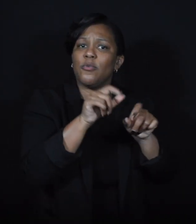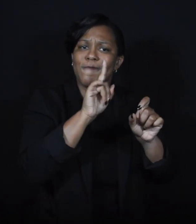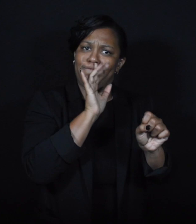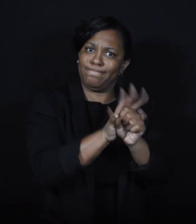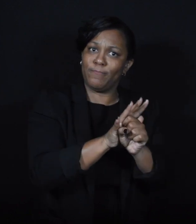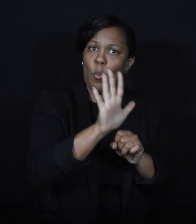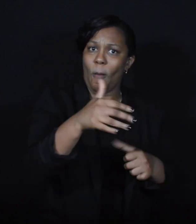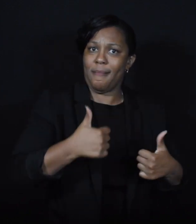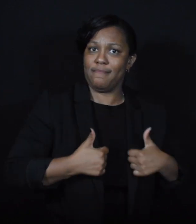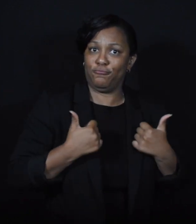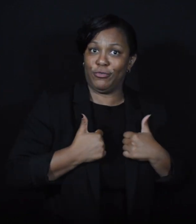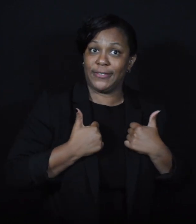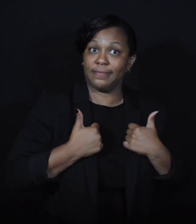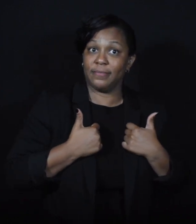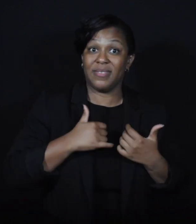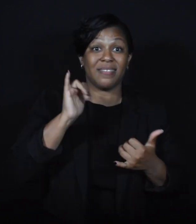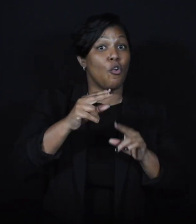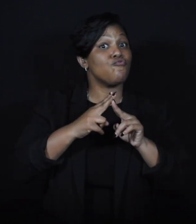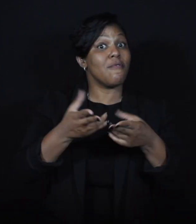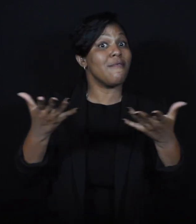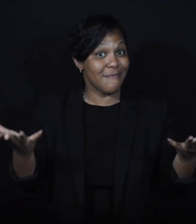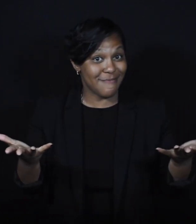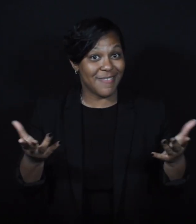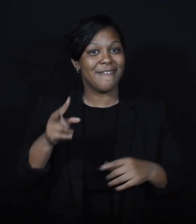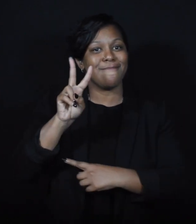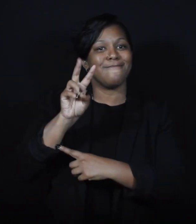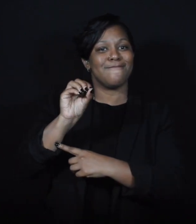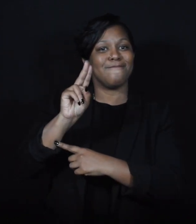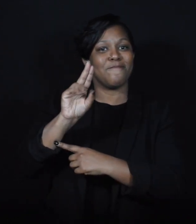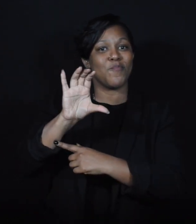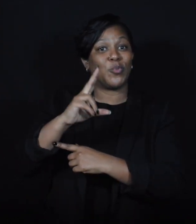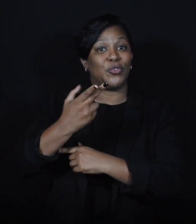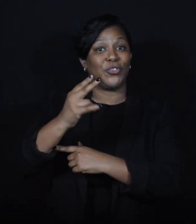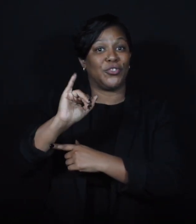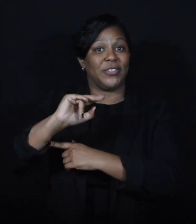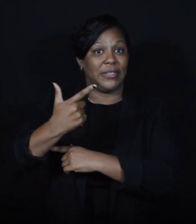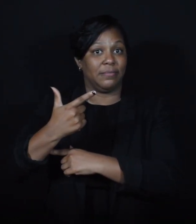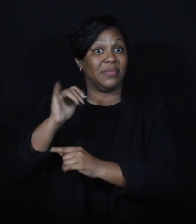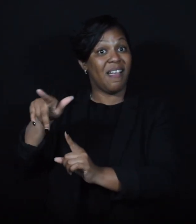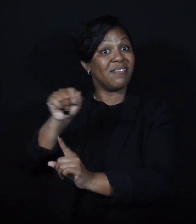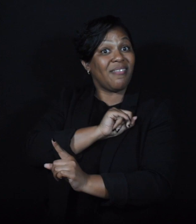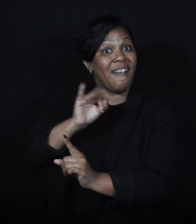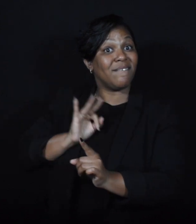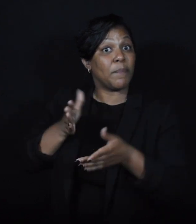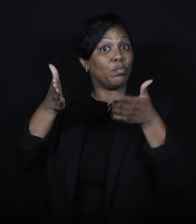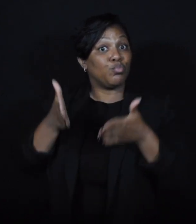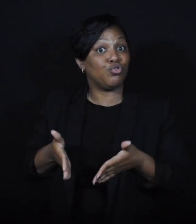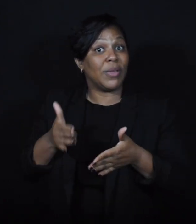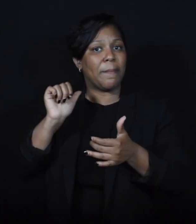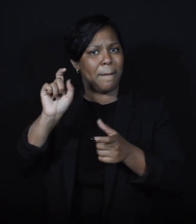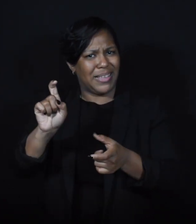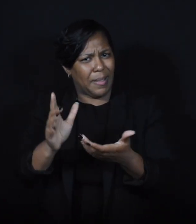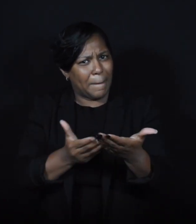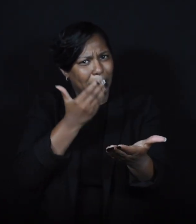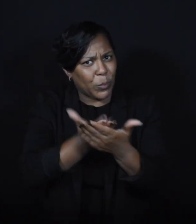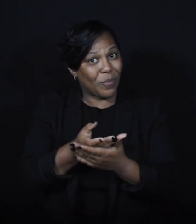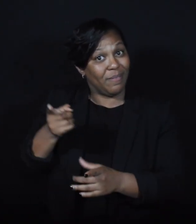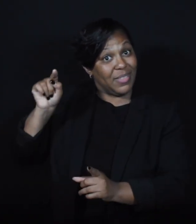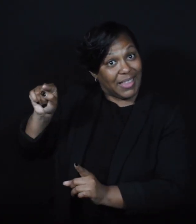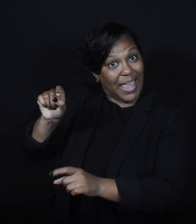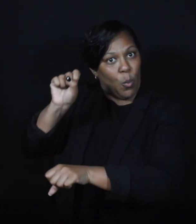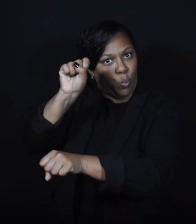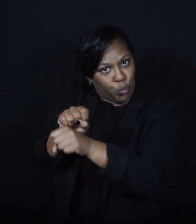This is called “vouching” - the staff person must prove they work at the facility,